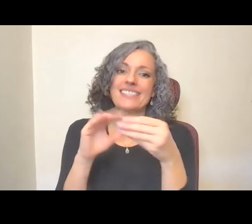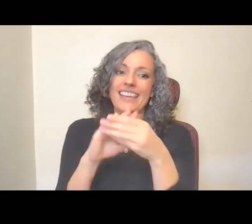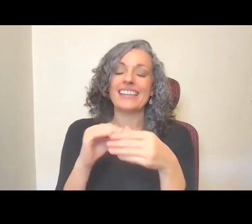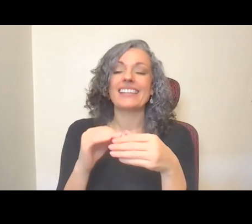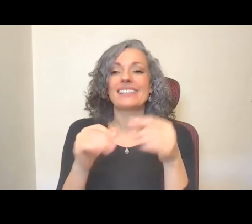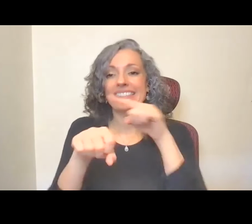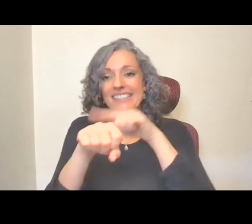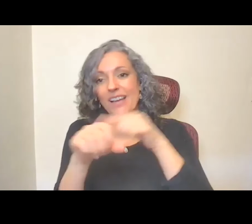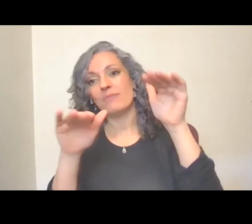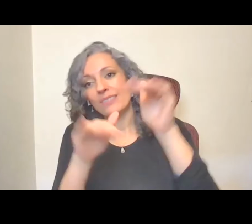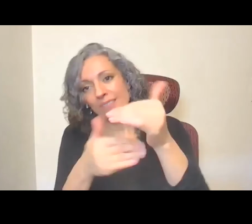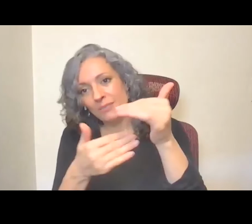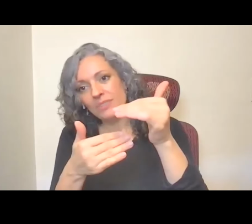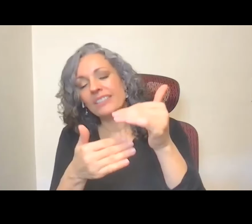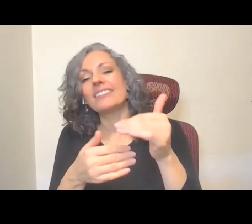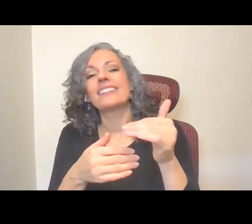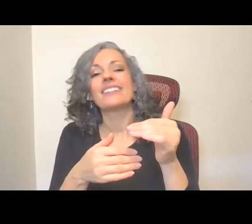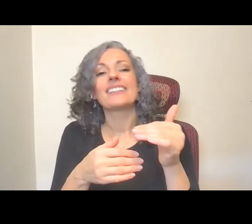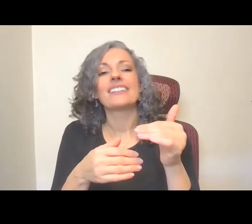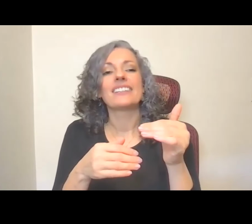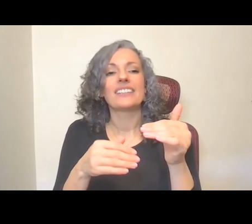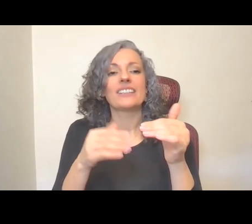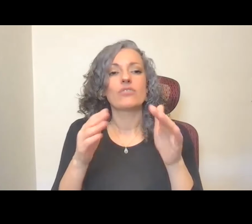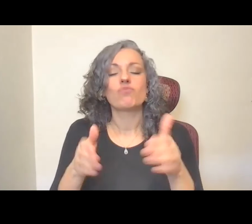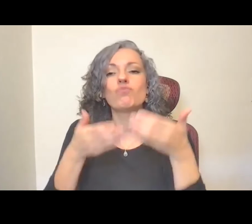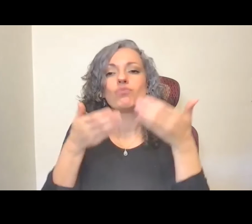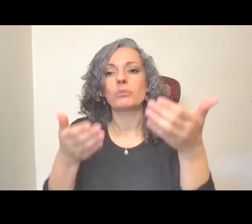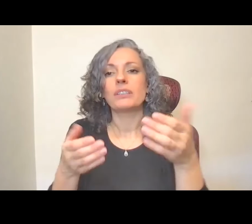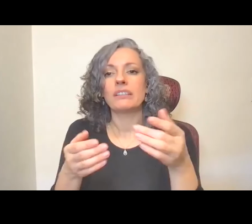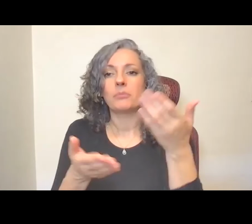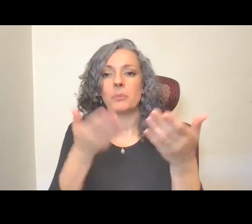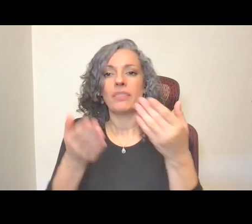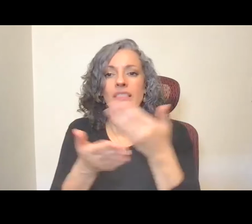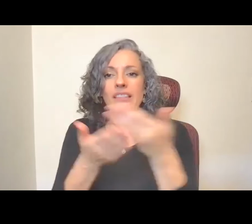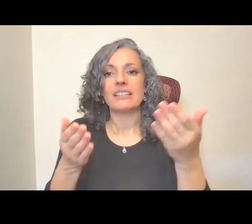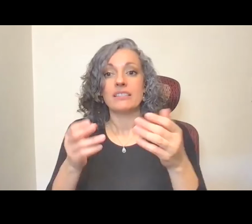pick your battle. Document the things where they might be the biggest issue of understanding.